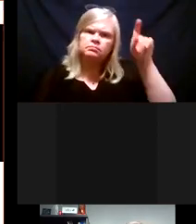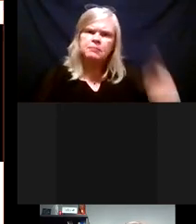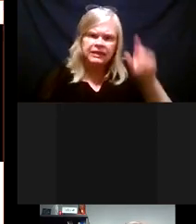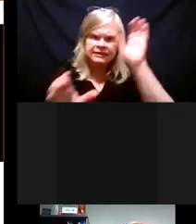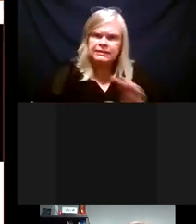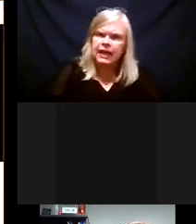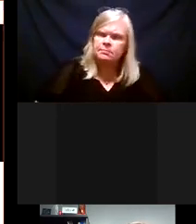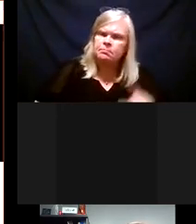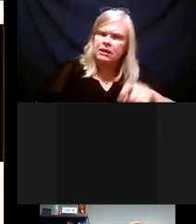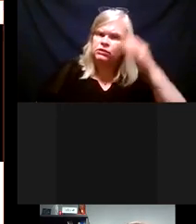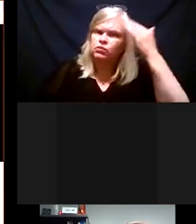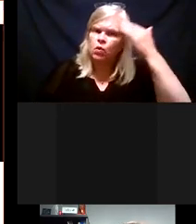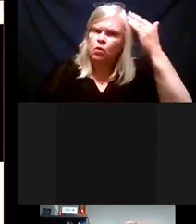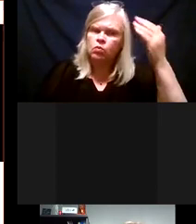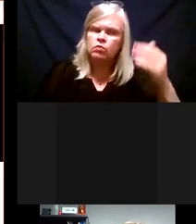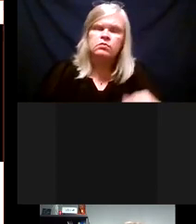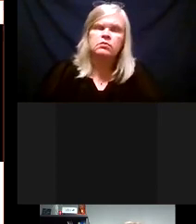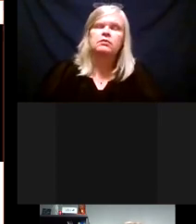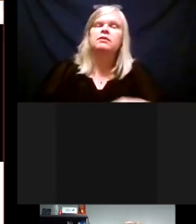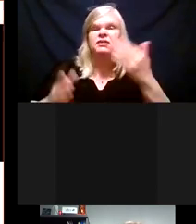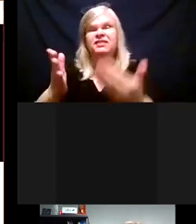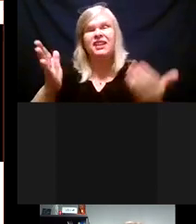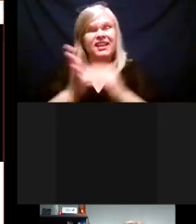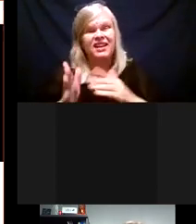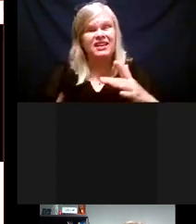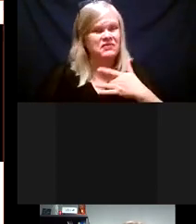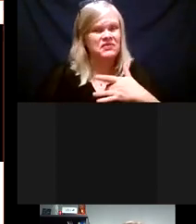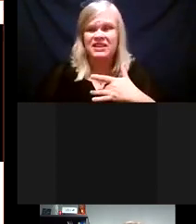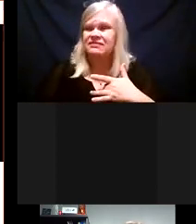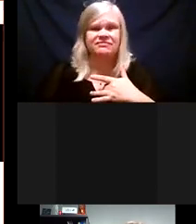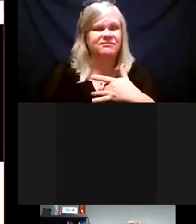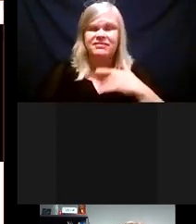AGAIN, WE FEEL THAT THAT IS NOT ETHICAL.